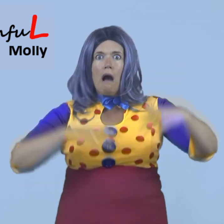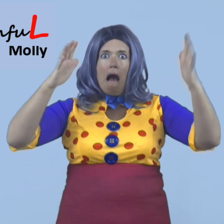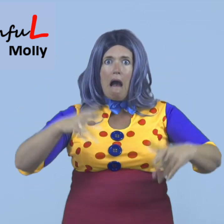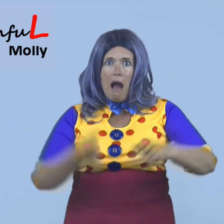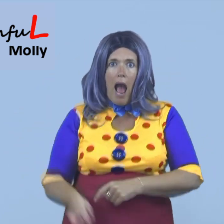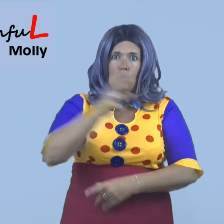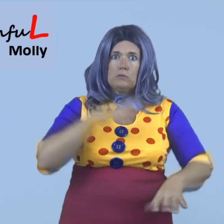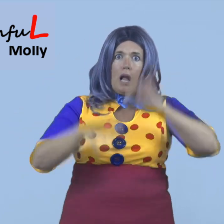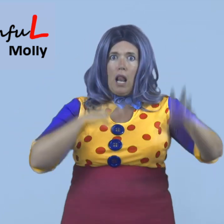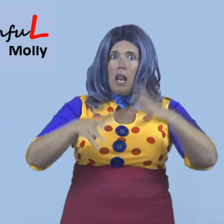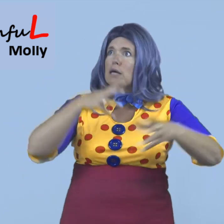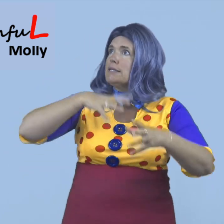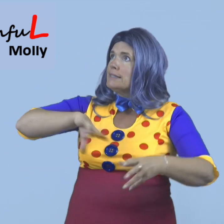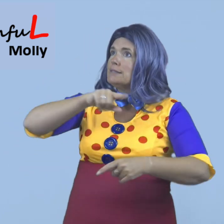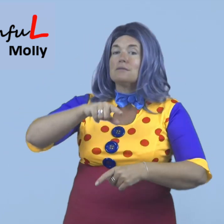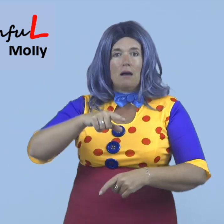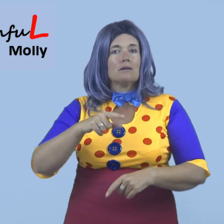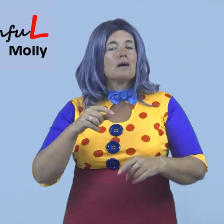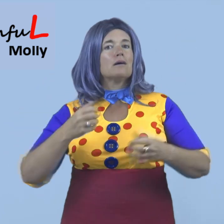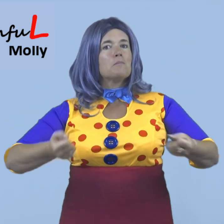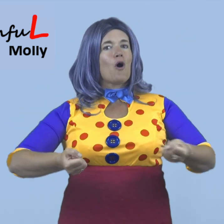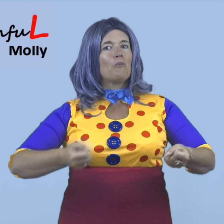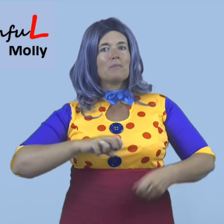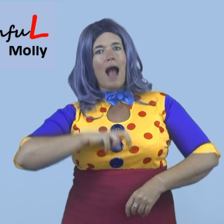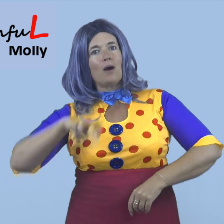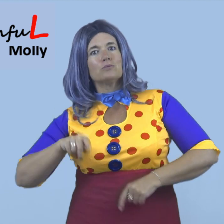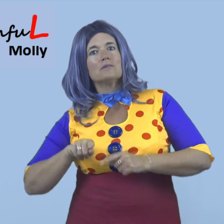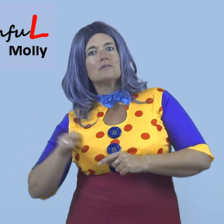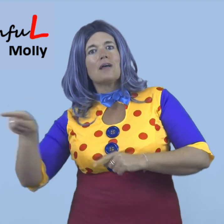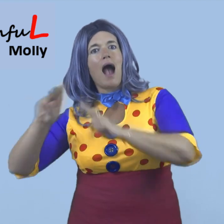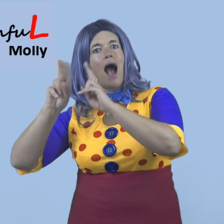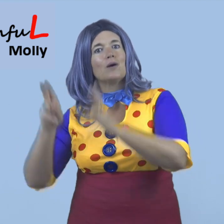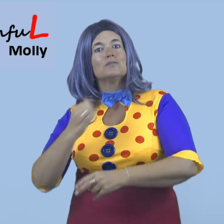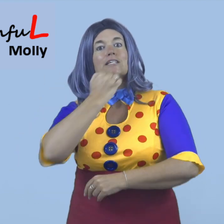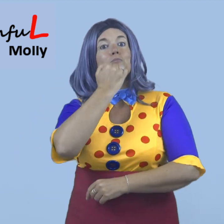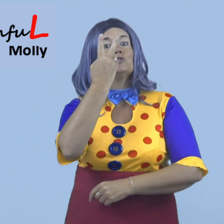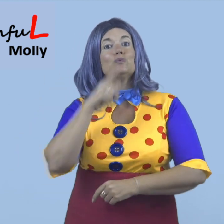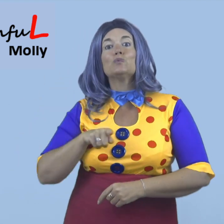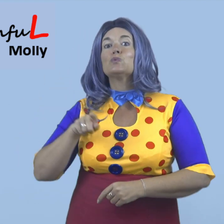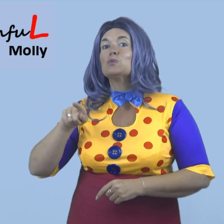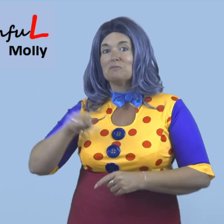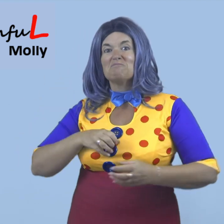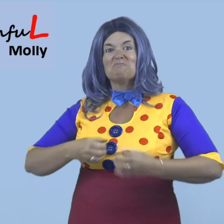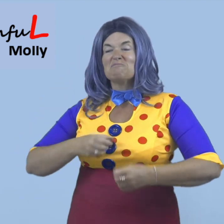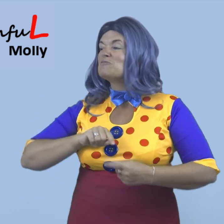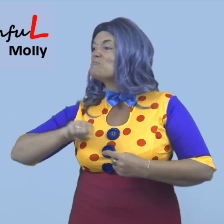Jumping out of the float, Meg tried quickly to pick up what she needed, Bob the other side of the float, already having collected what Number 2 needed,